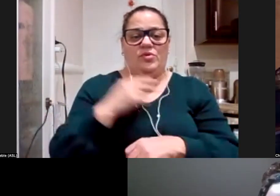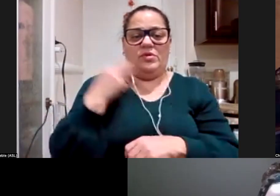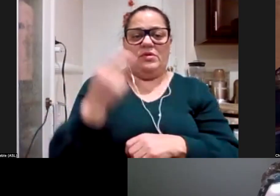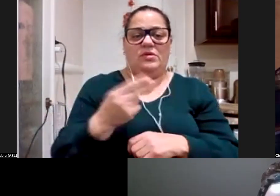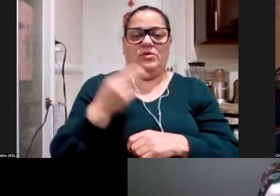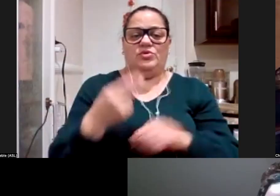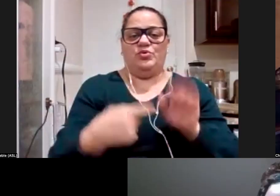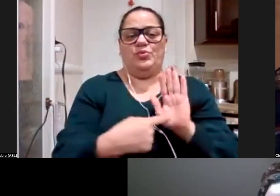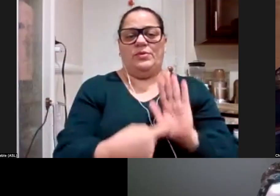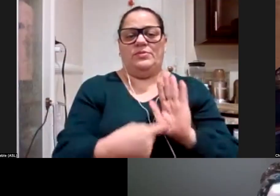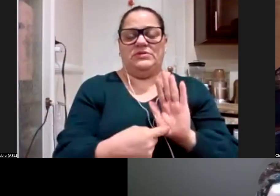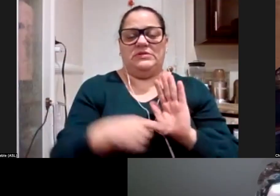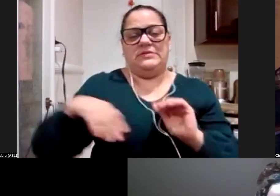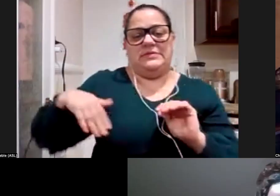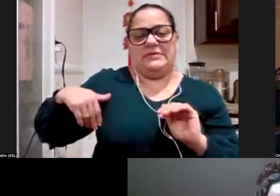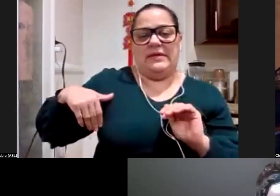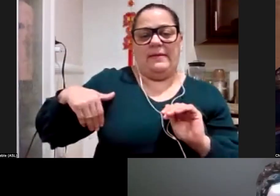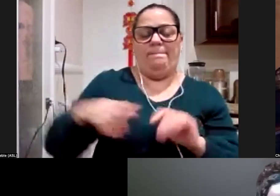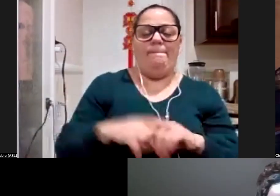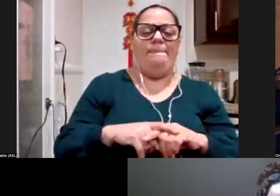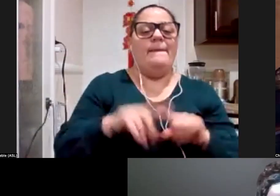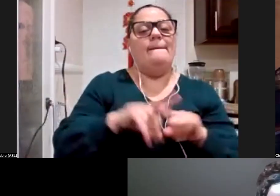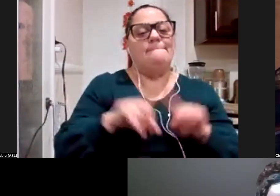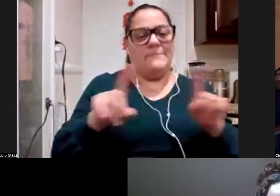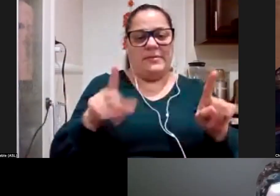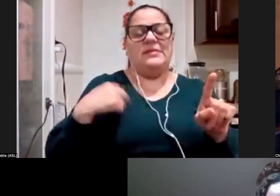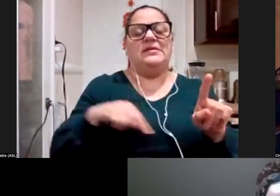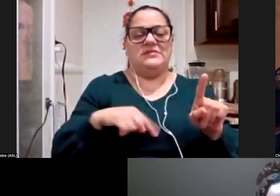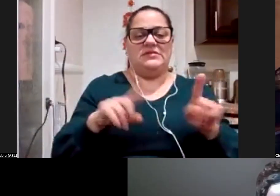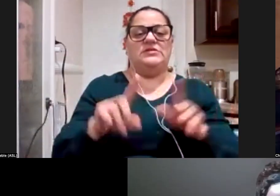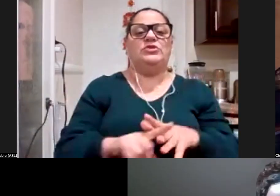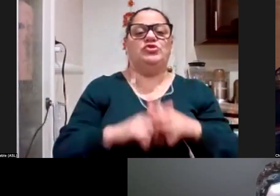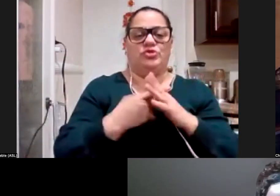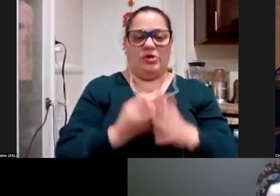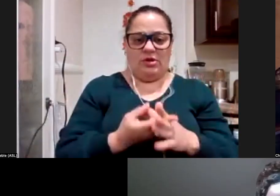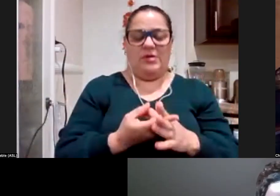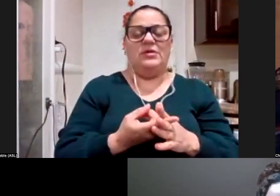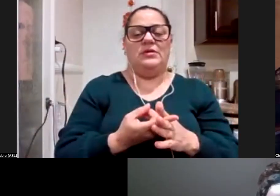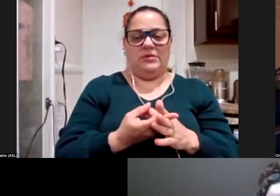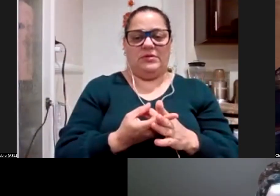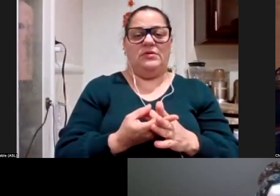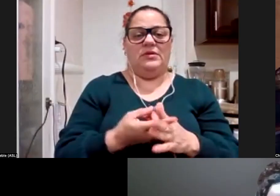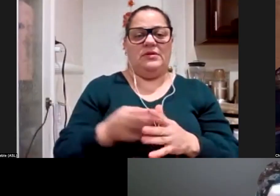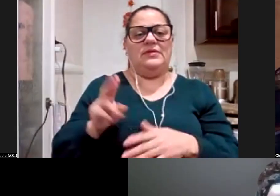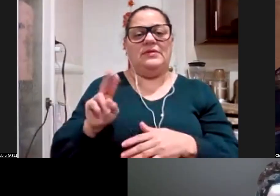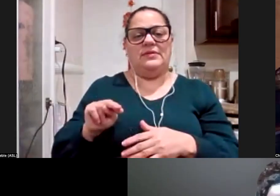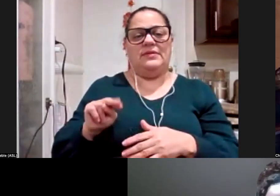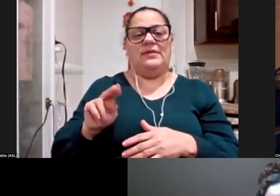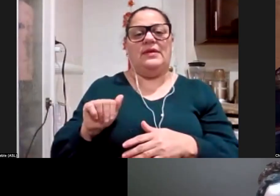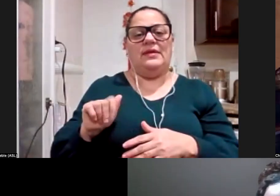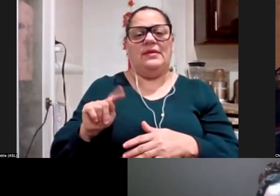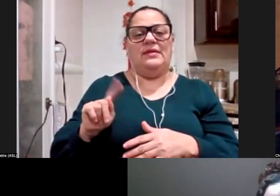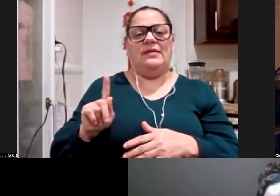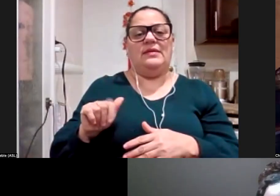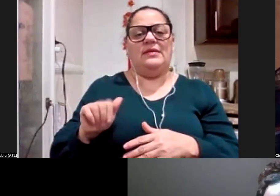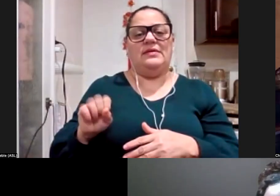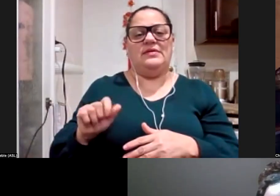represented yet, but um this is our opening exhibit. As Natalie said, I think so eloquently,